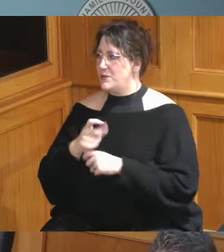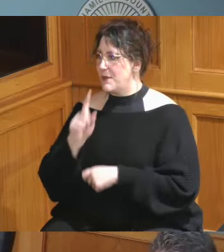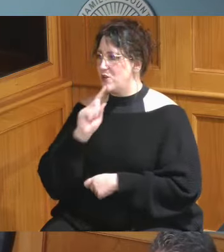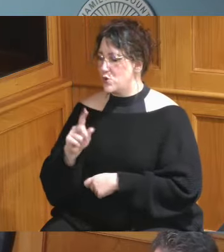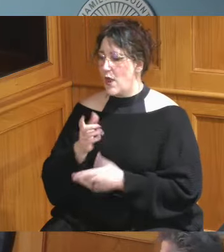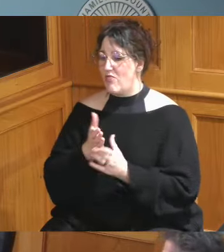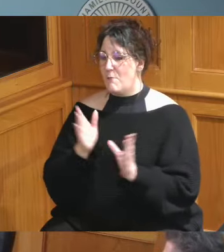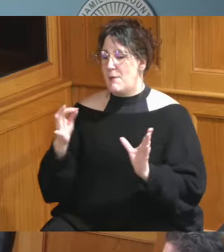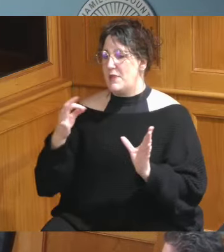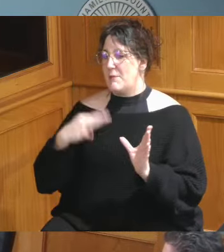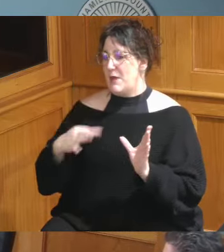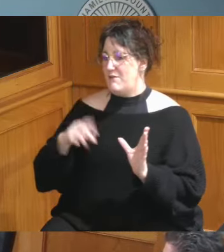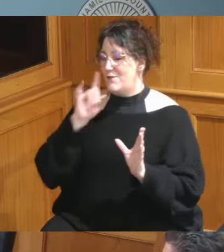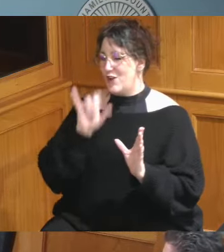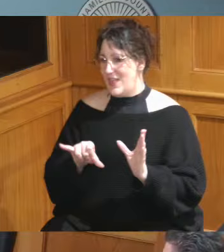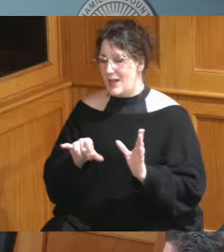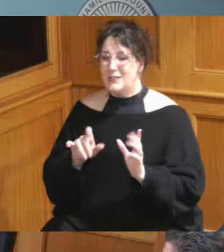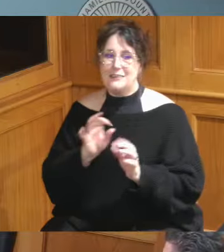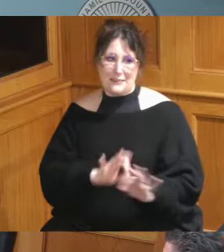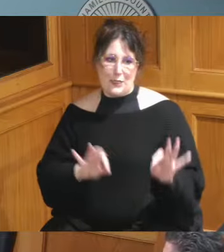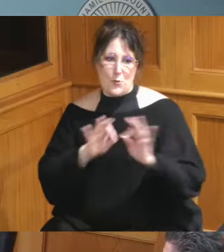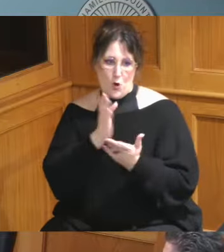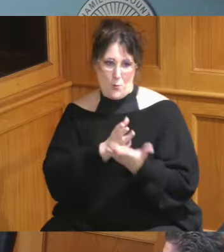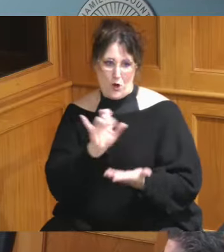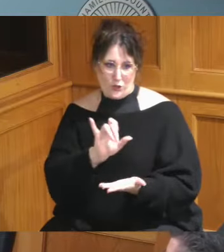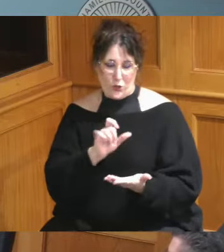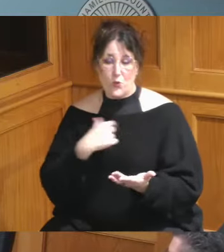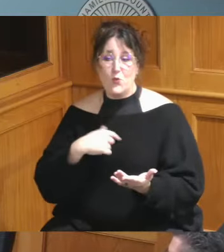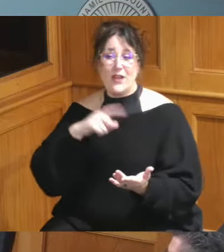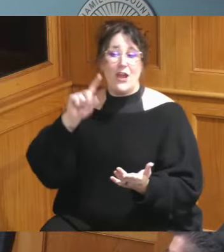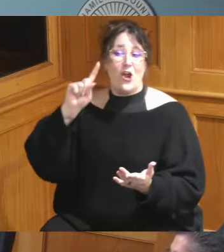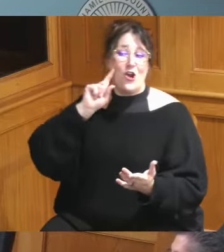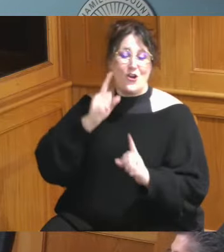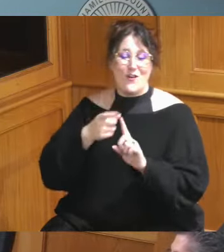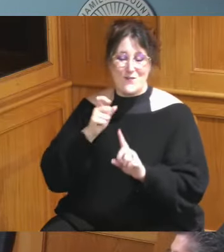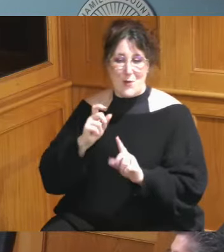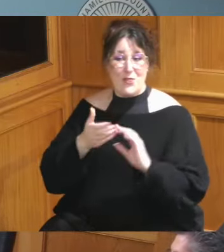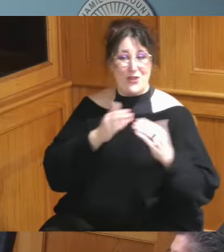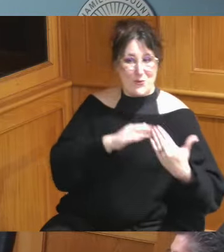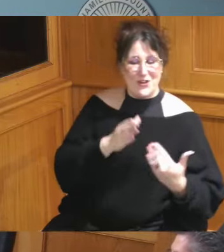there part of it. We heard from the community and we heard from MSD. So, thank you very much. All